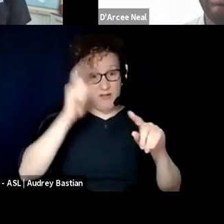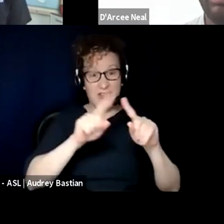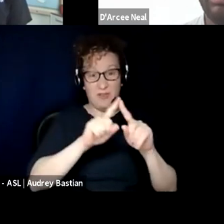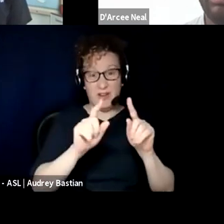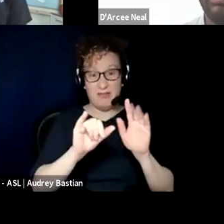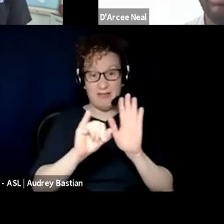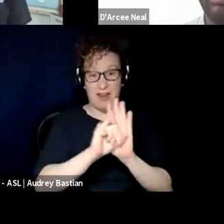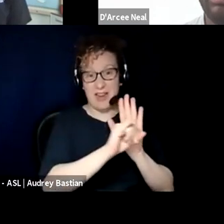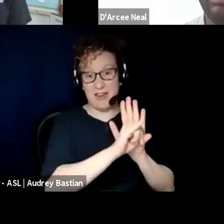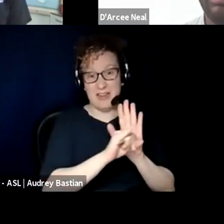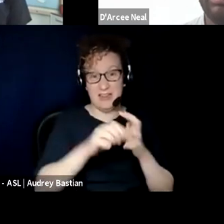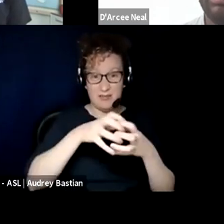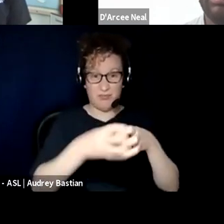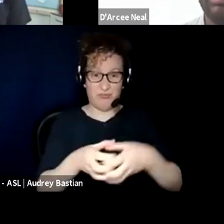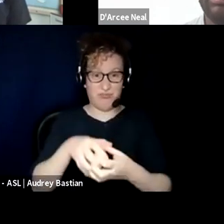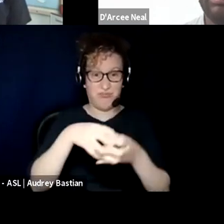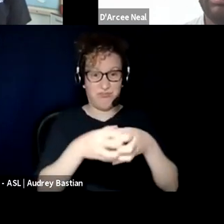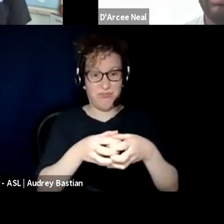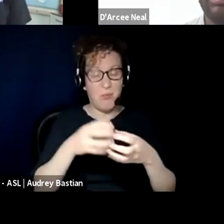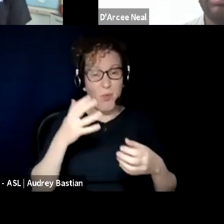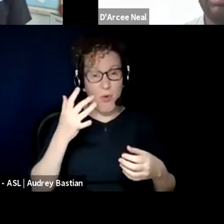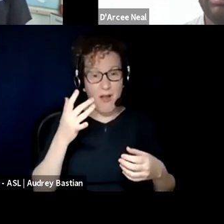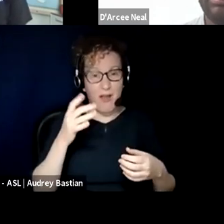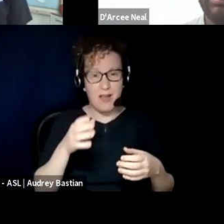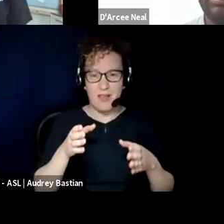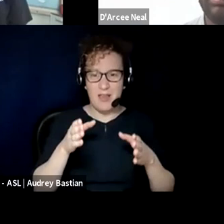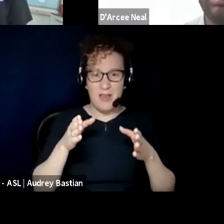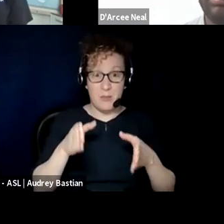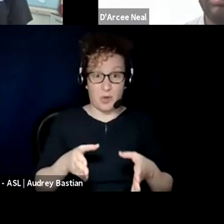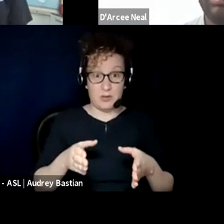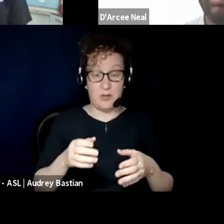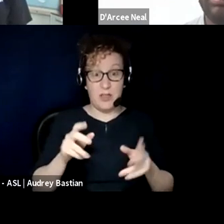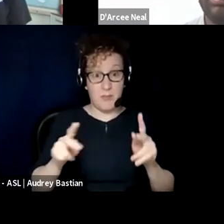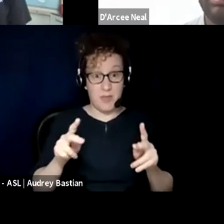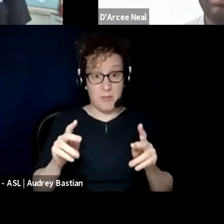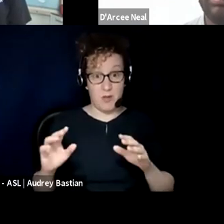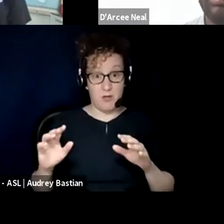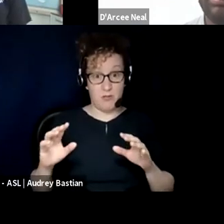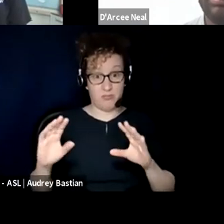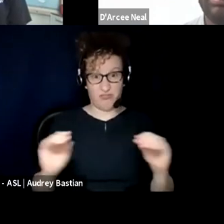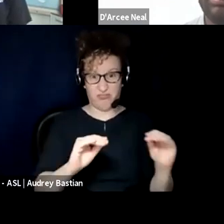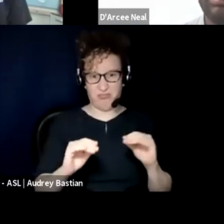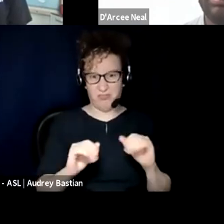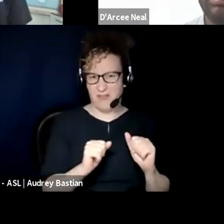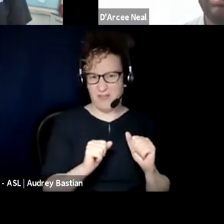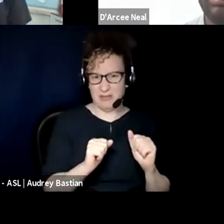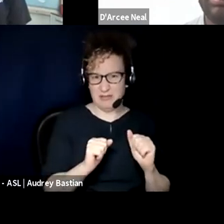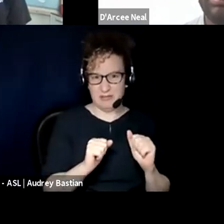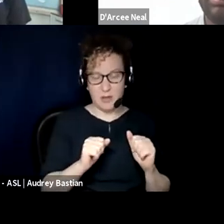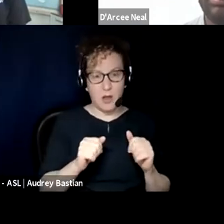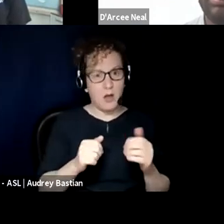of the way that the person and the people around me were talking. And there were racist